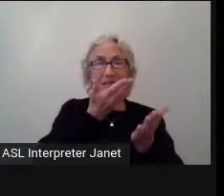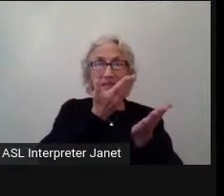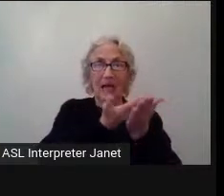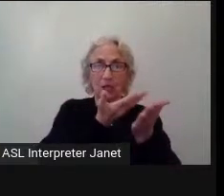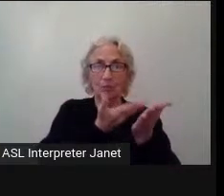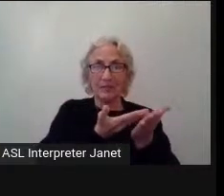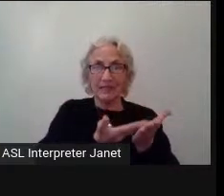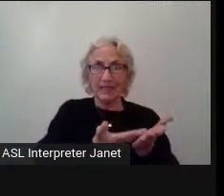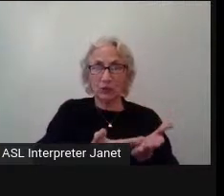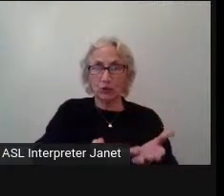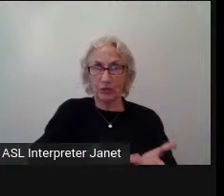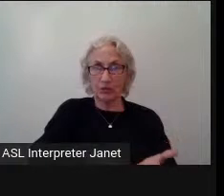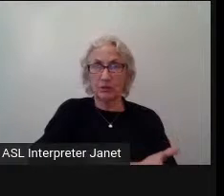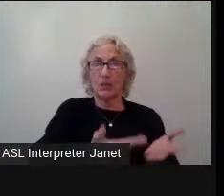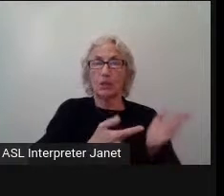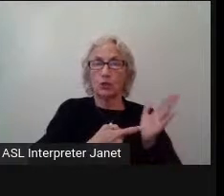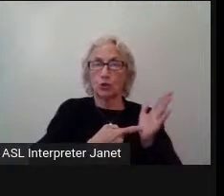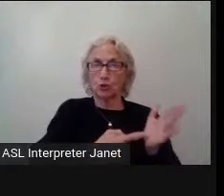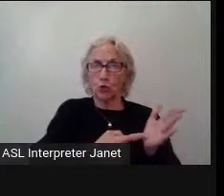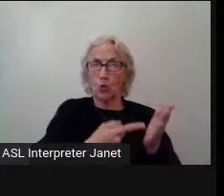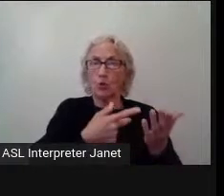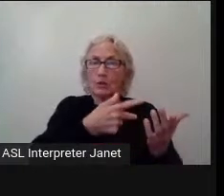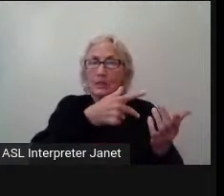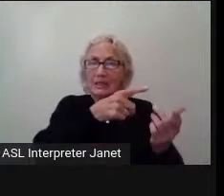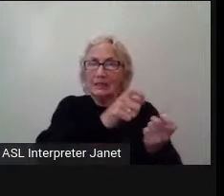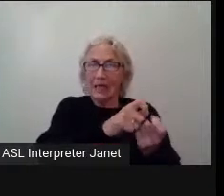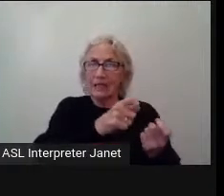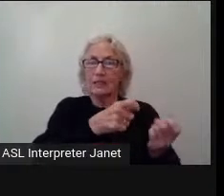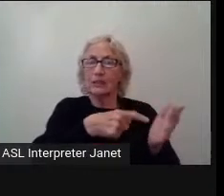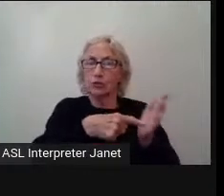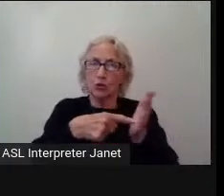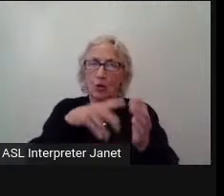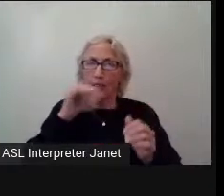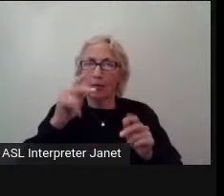So we really want to have this documentation